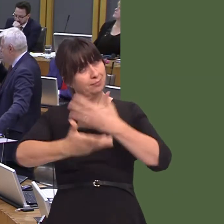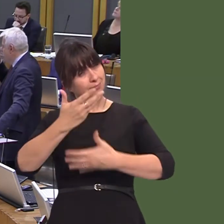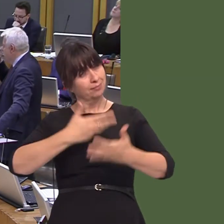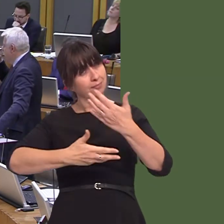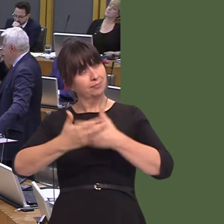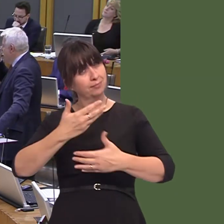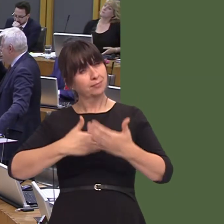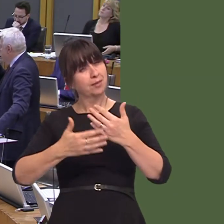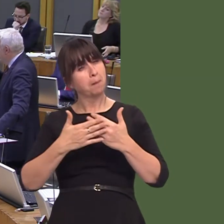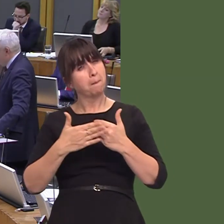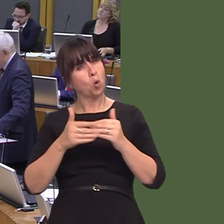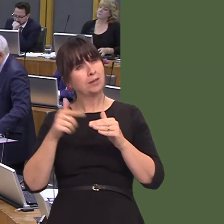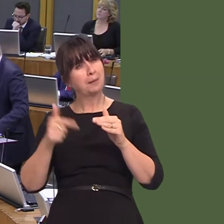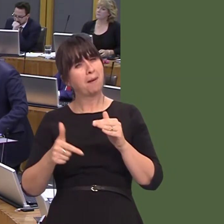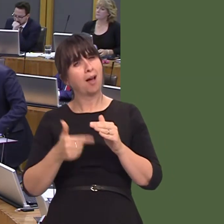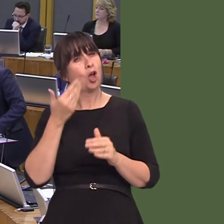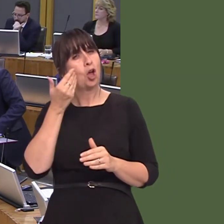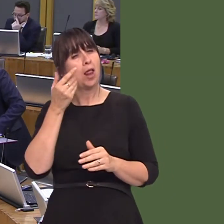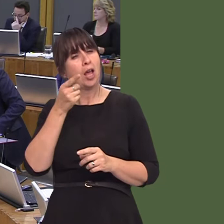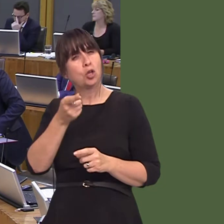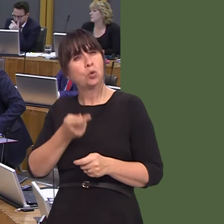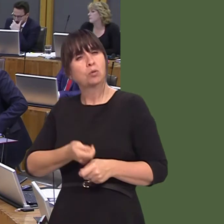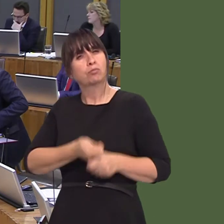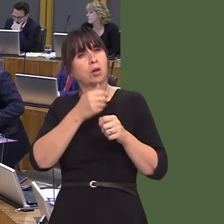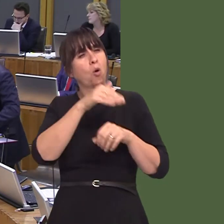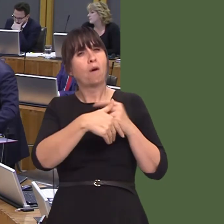the answer he just gave to Paul there on the Pembrokeshire example?